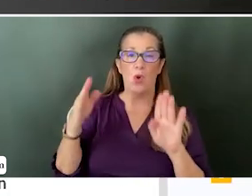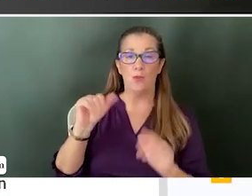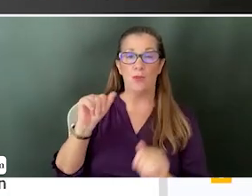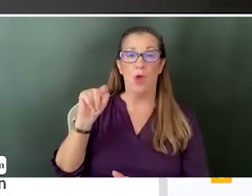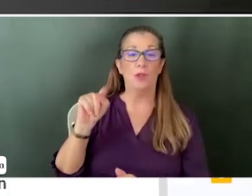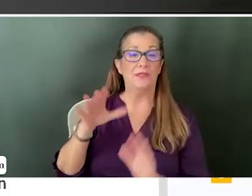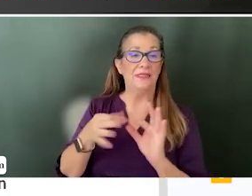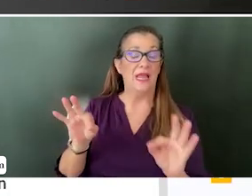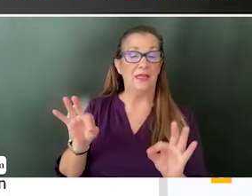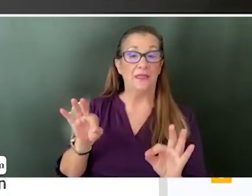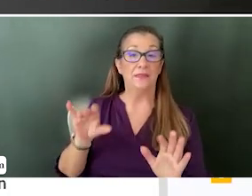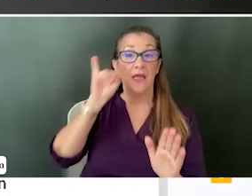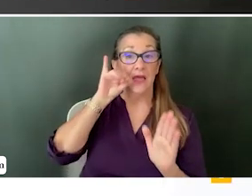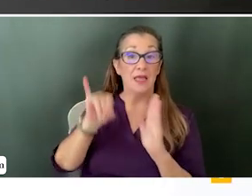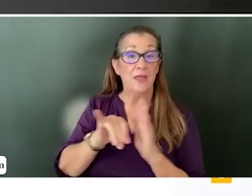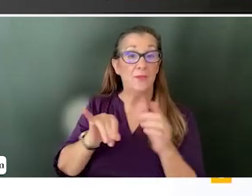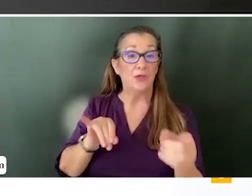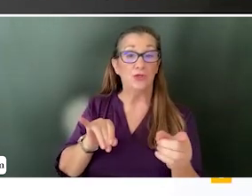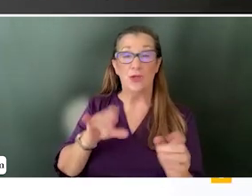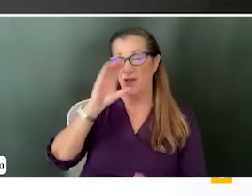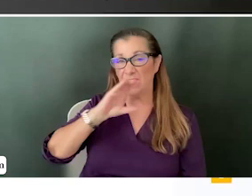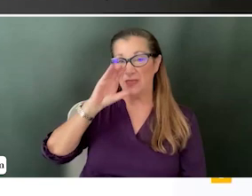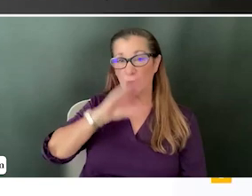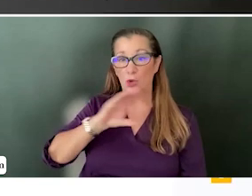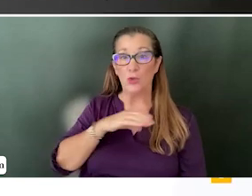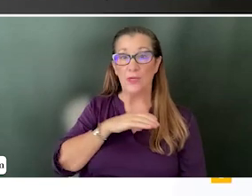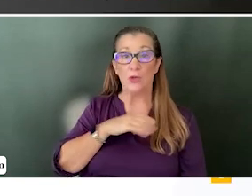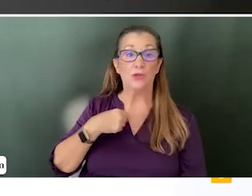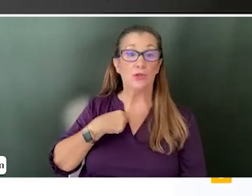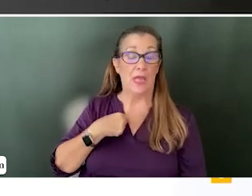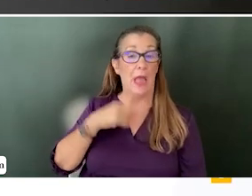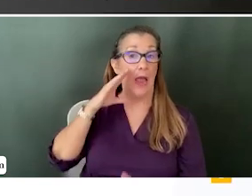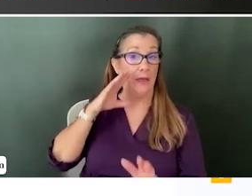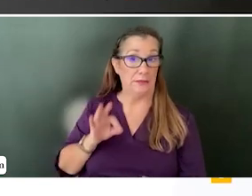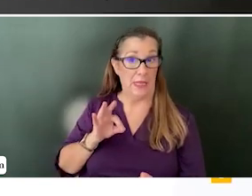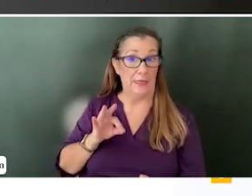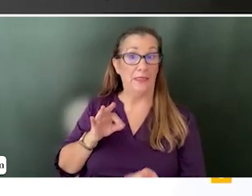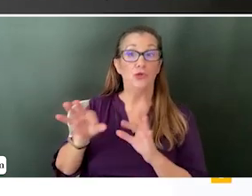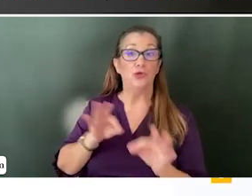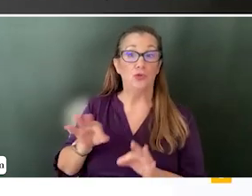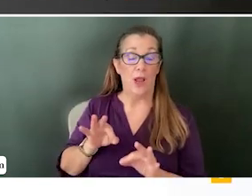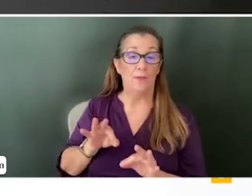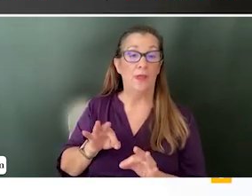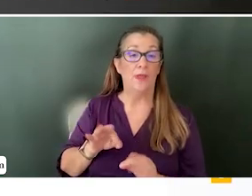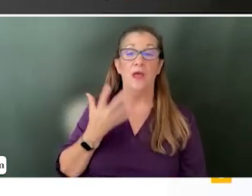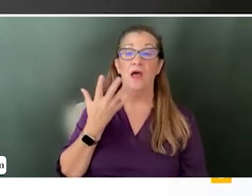The image of these cartoon characters that I chose to describe was five cartoon characters,